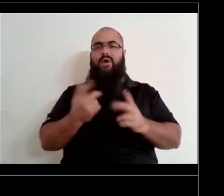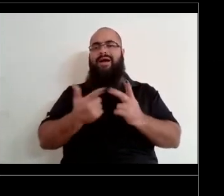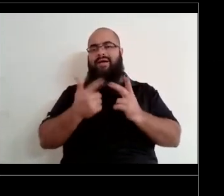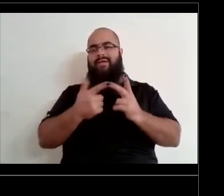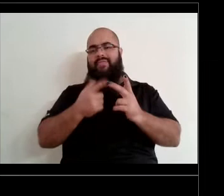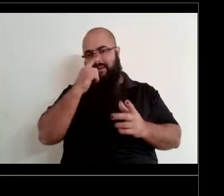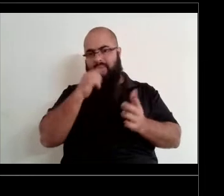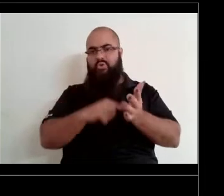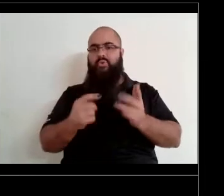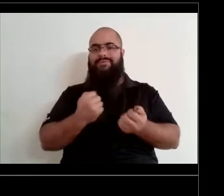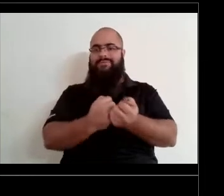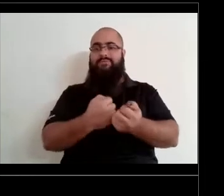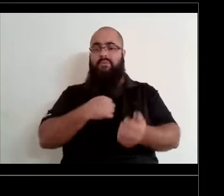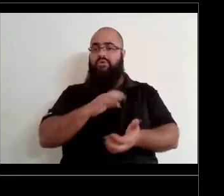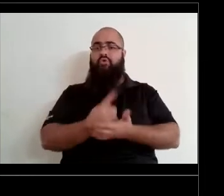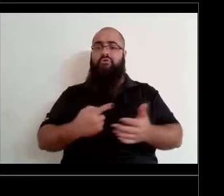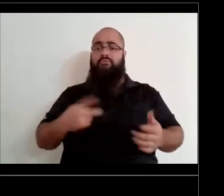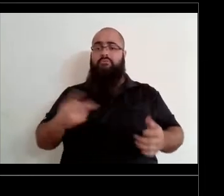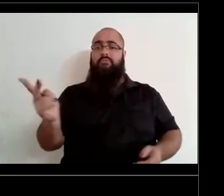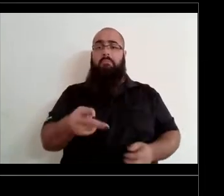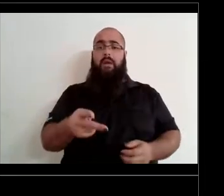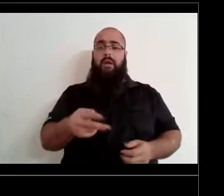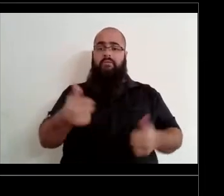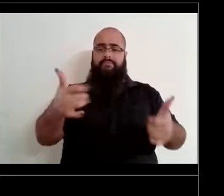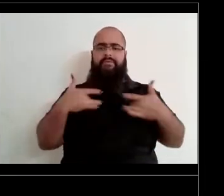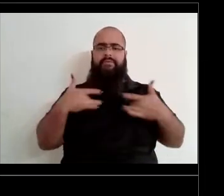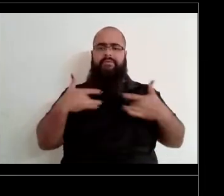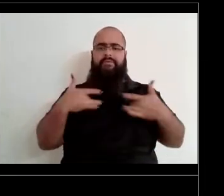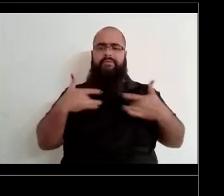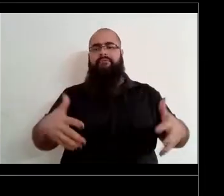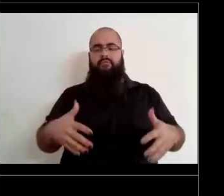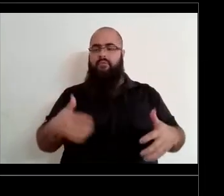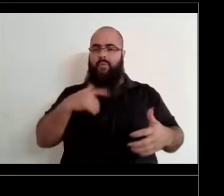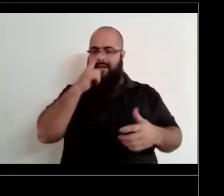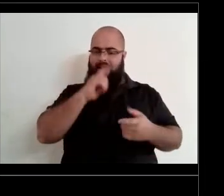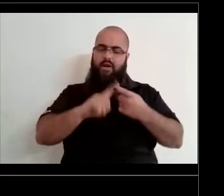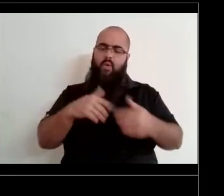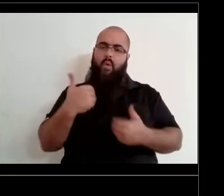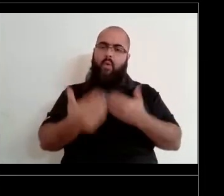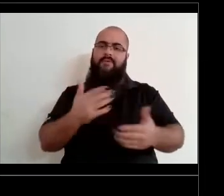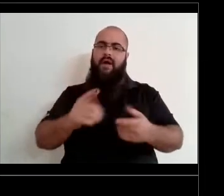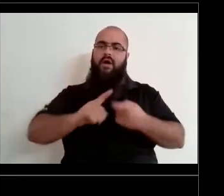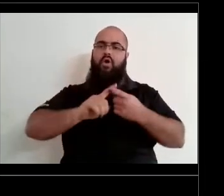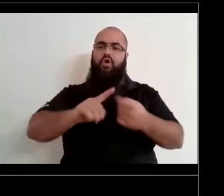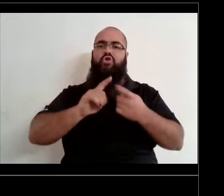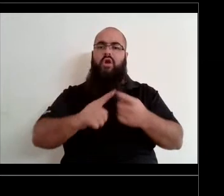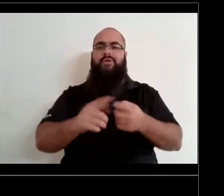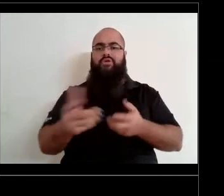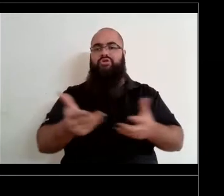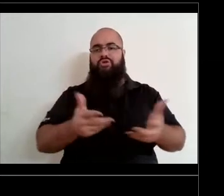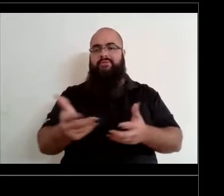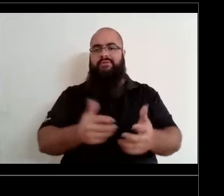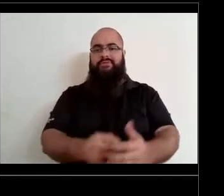open. We do have our areas with support. Moving on. Where do we get the work from?